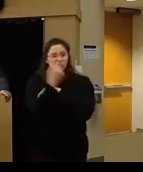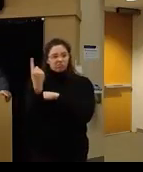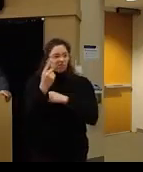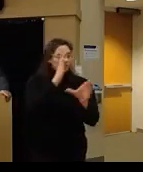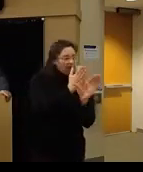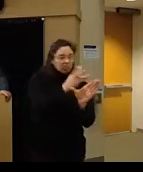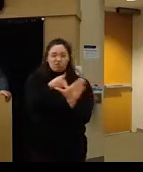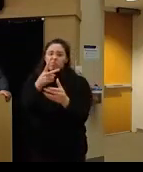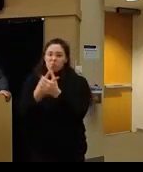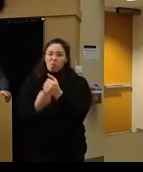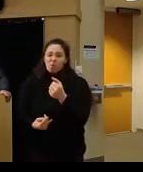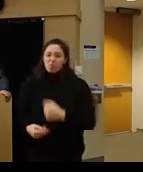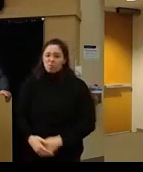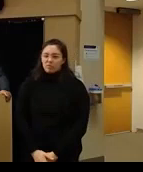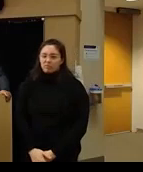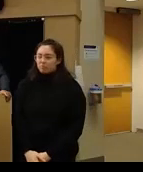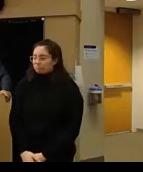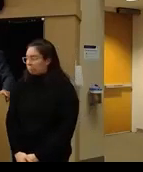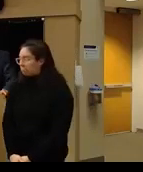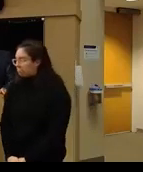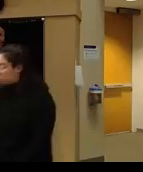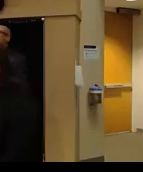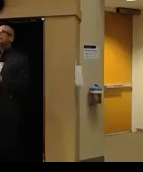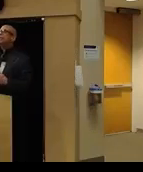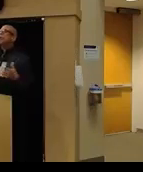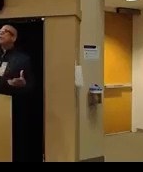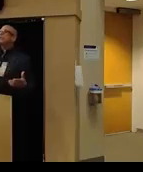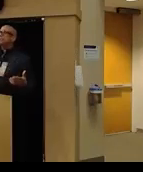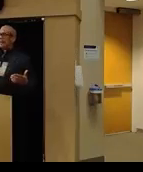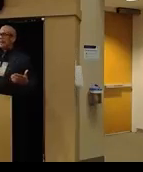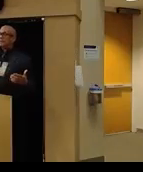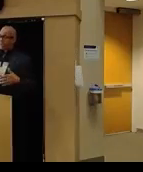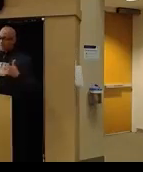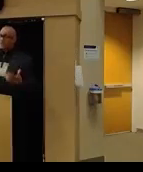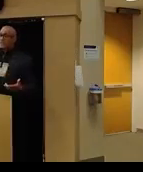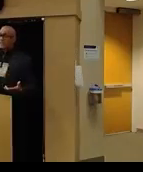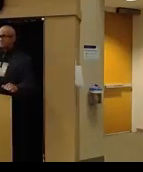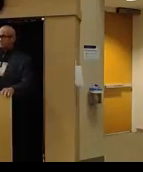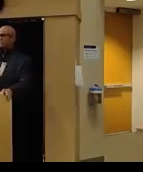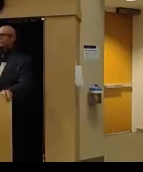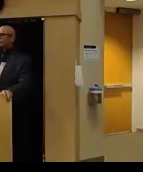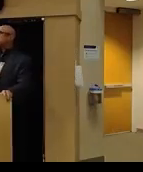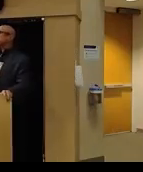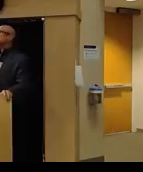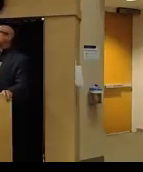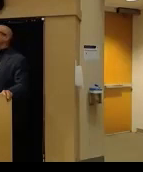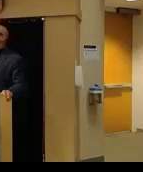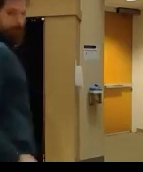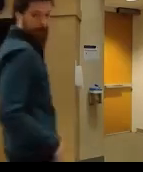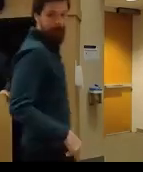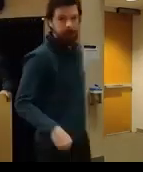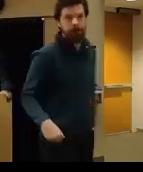Psychiatry as well now Psychiatry would go on as psychology did in its early Evolution and trying